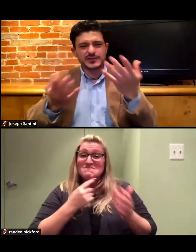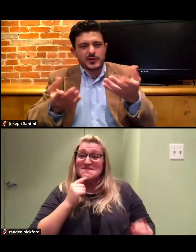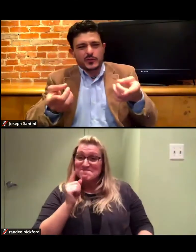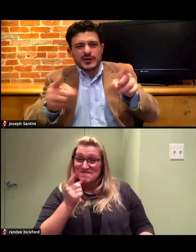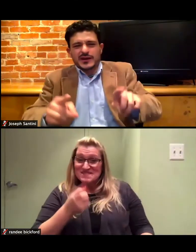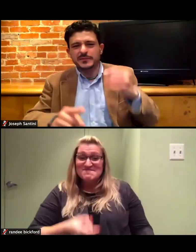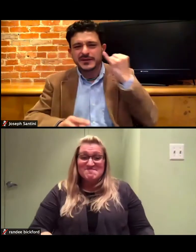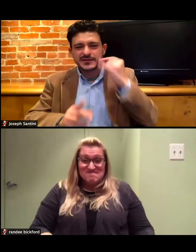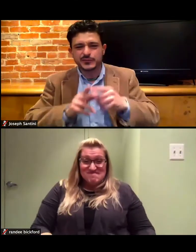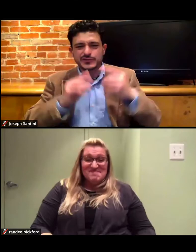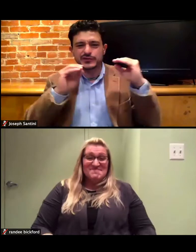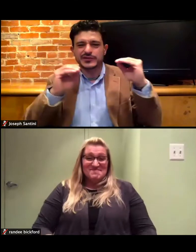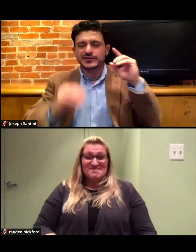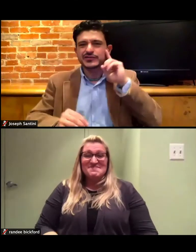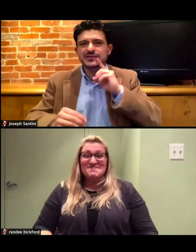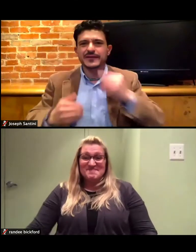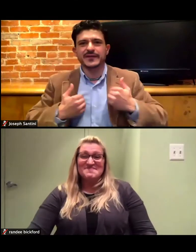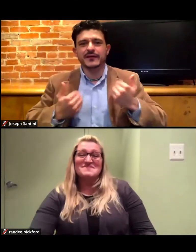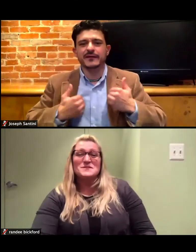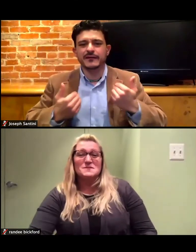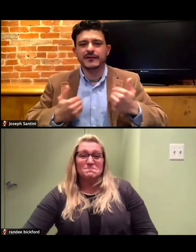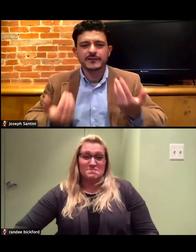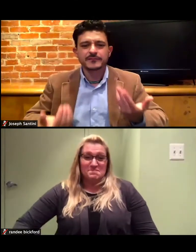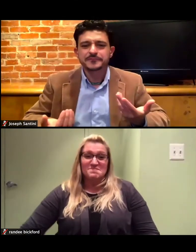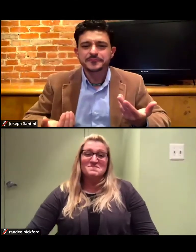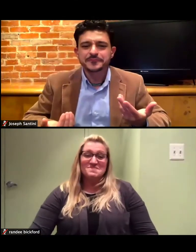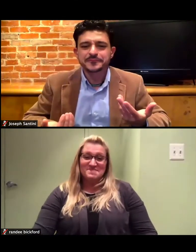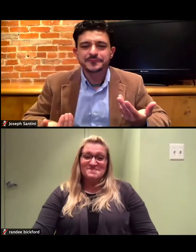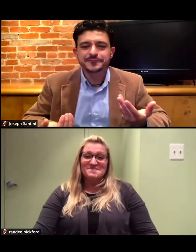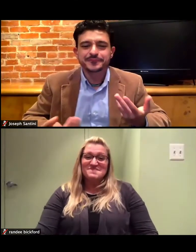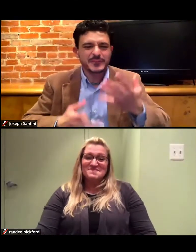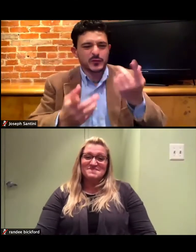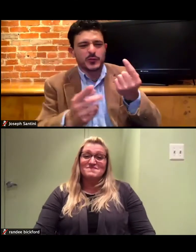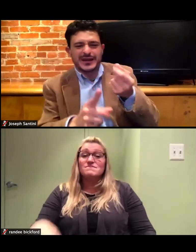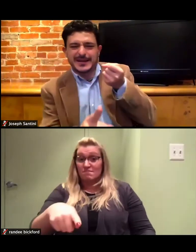I'd like to know your thoughts. What happens if you start to teach deaf youth?